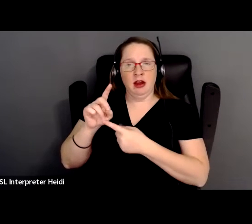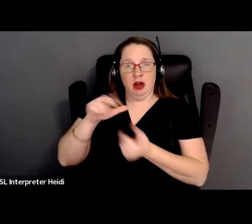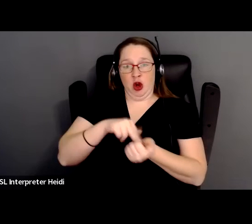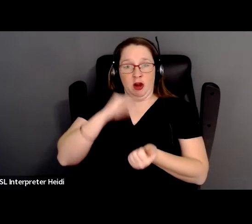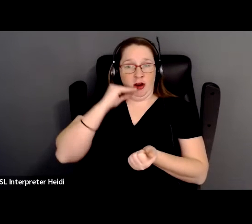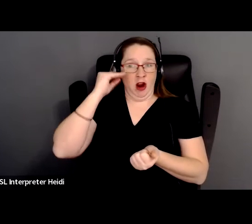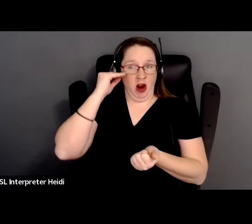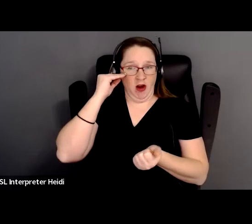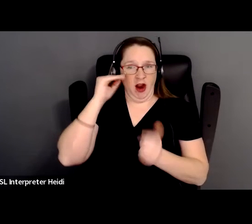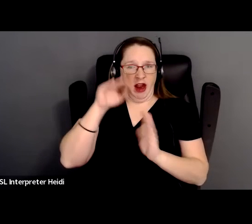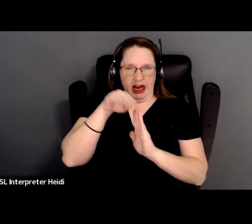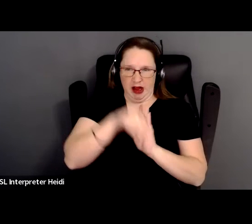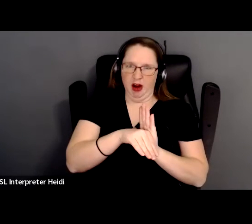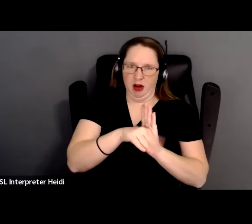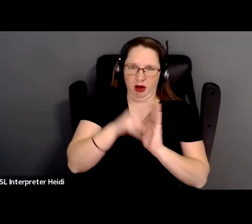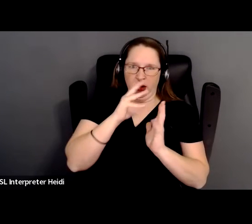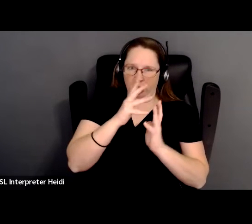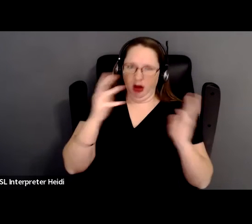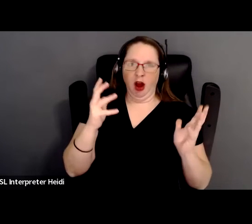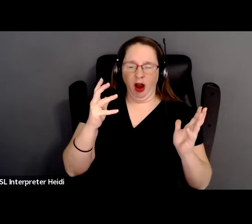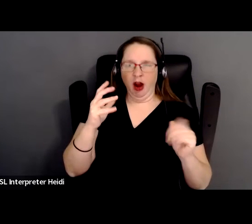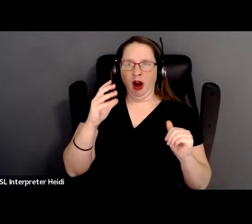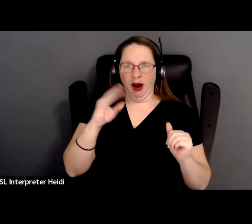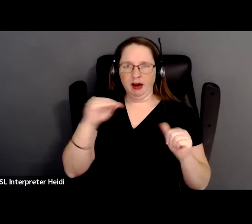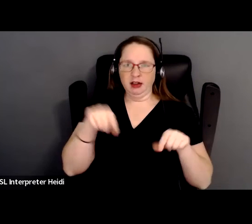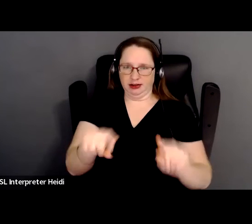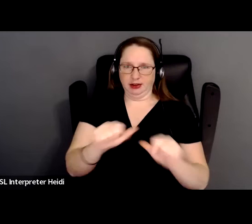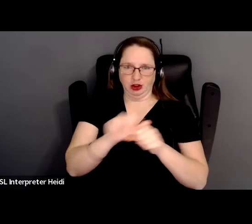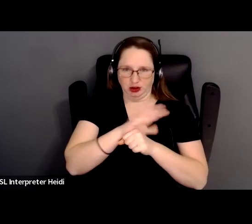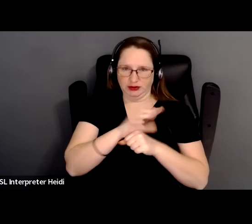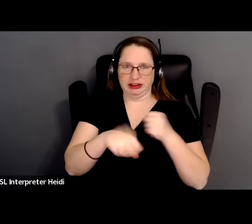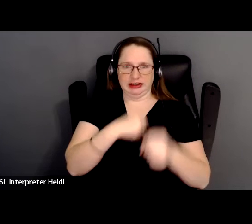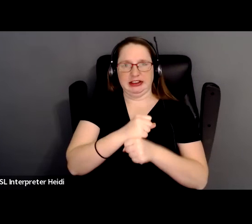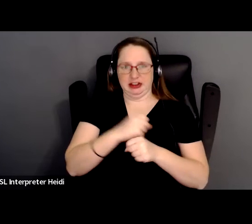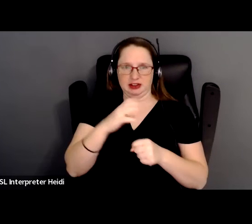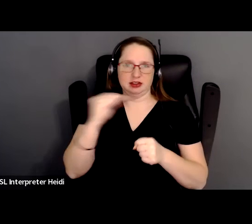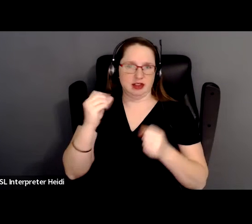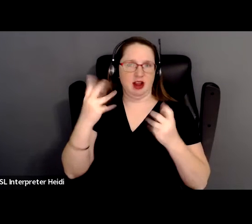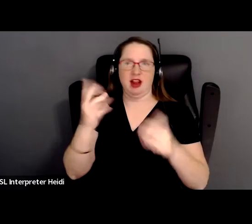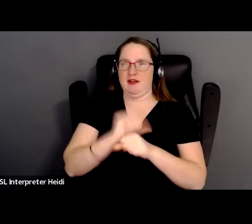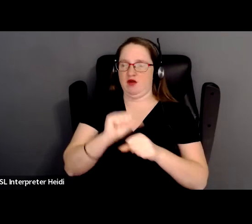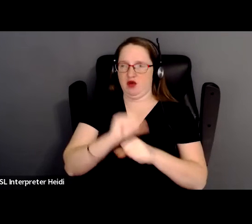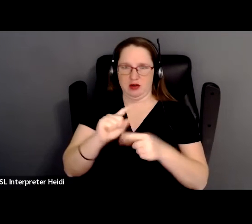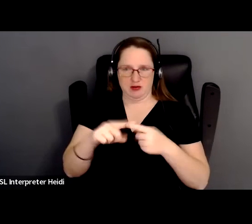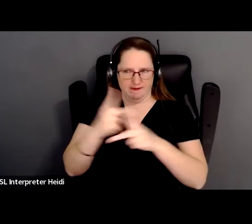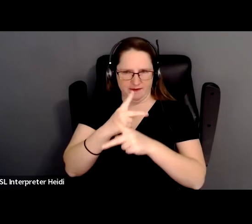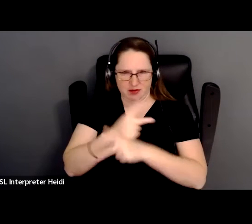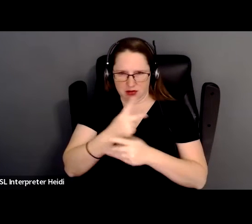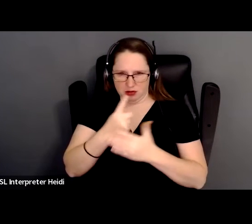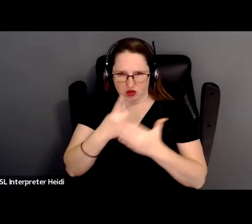homes declined pretty substantially during the Covid years, and there's a lot of work to do to figure out exactly what was happening there.